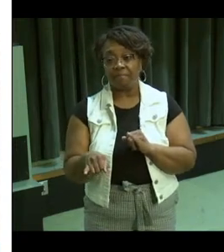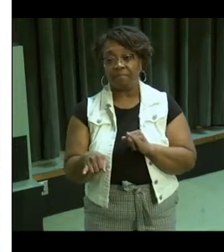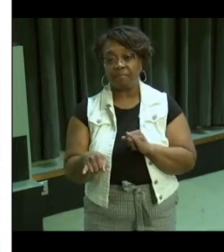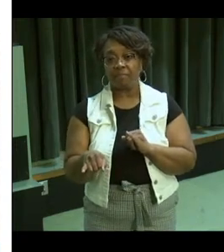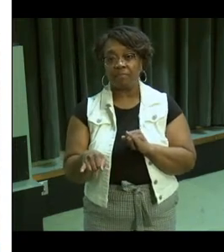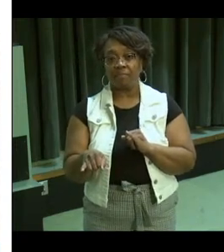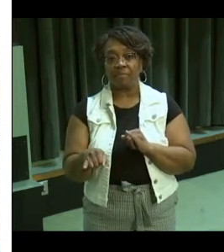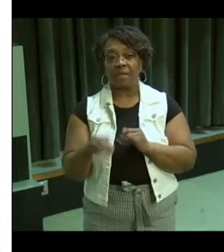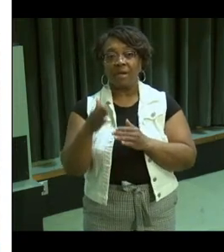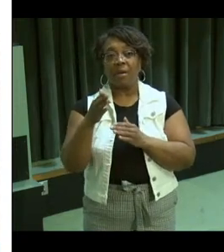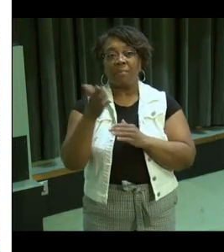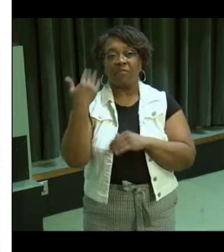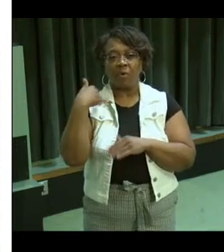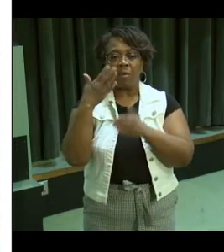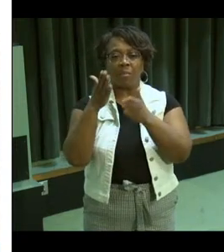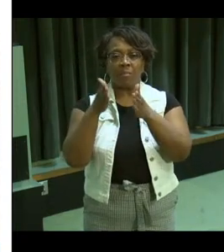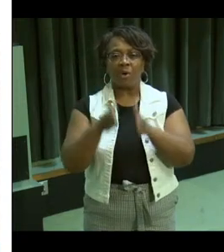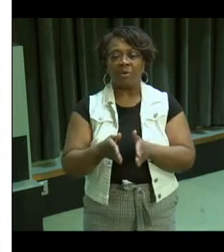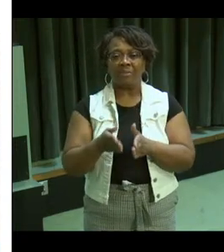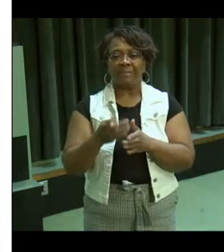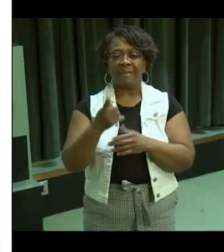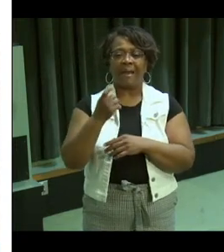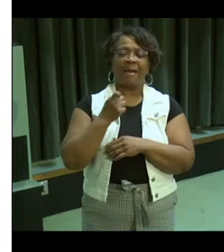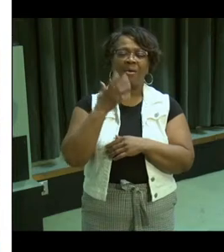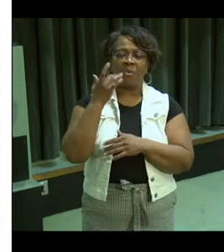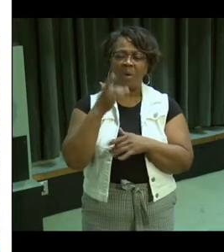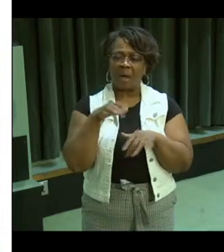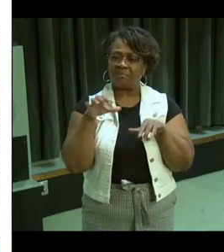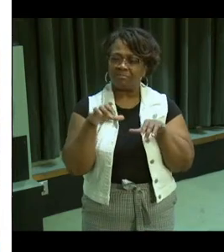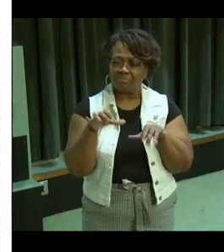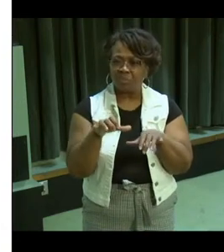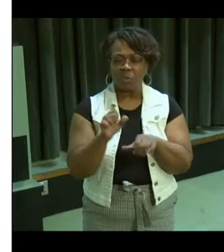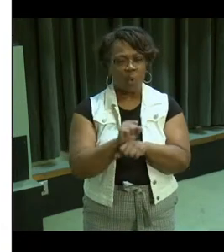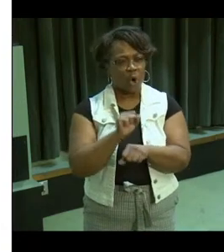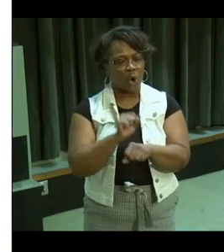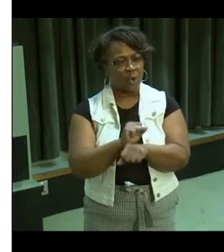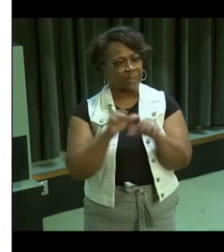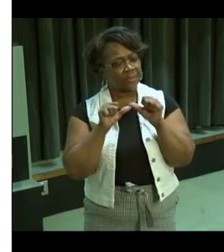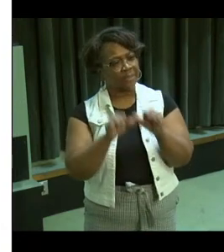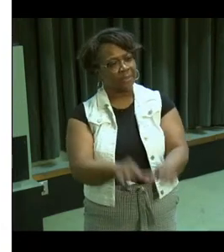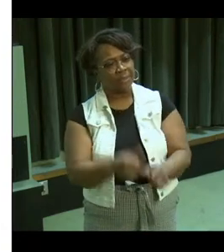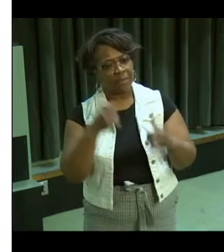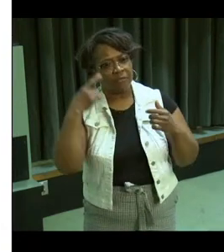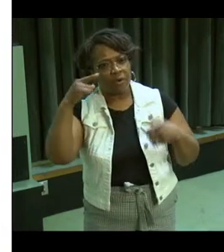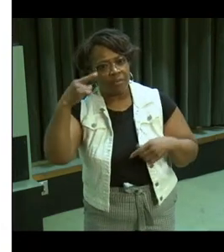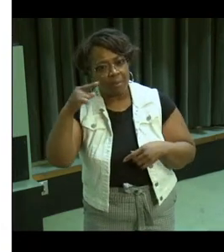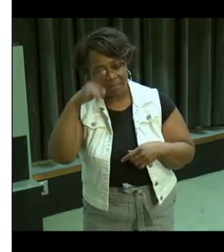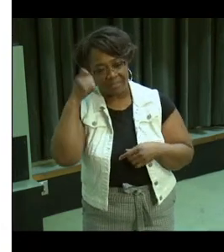someone asked earlier why I do